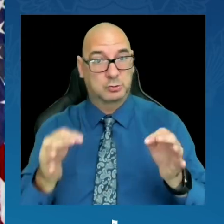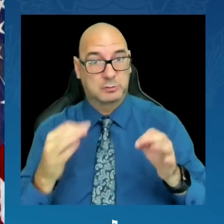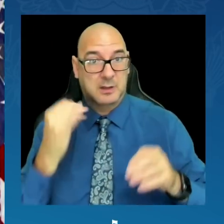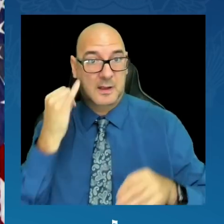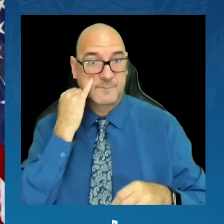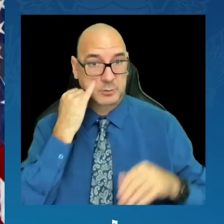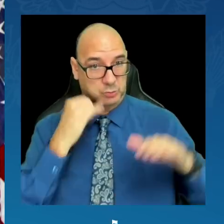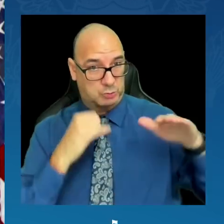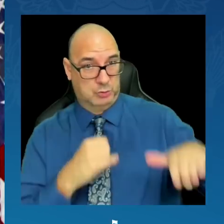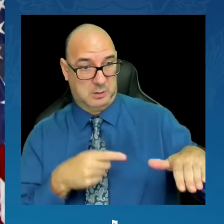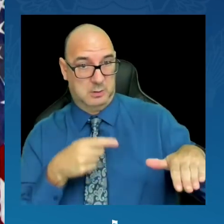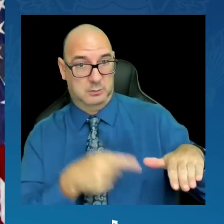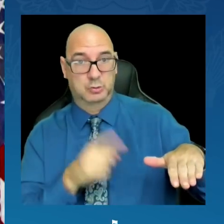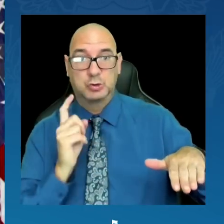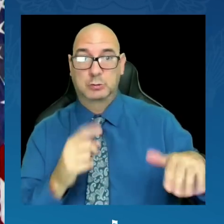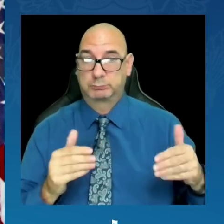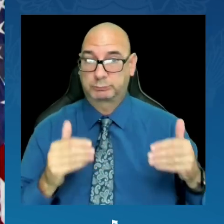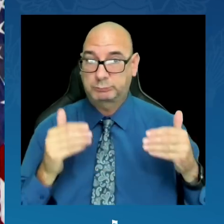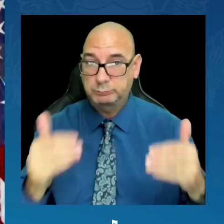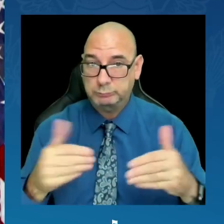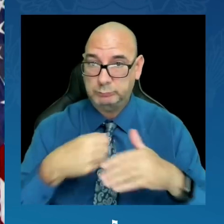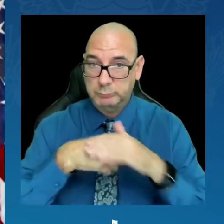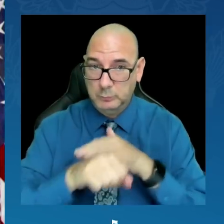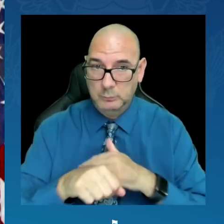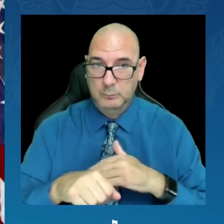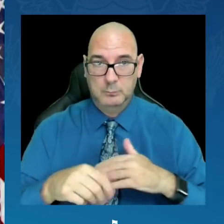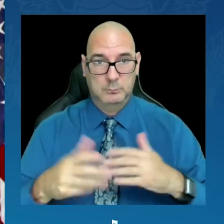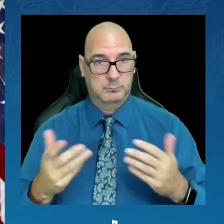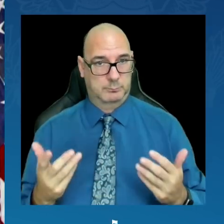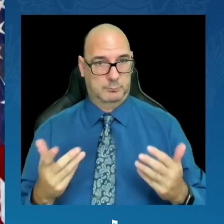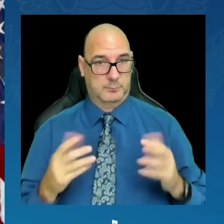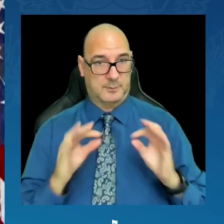or whether a family should grow it or at some point decide